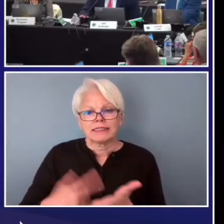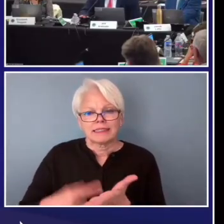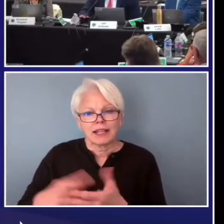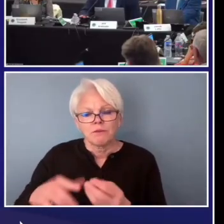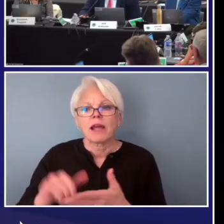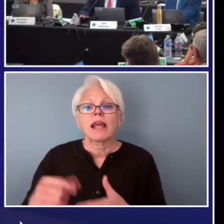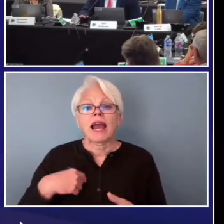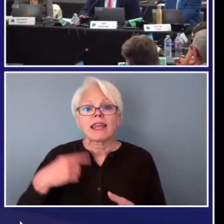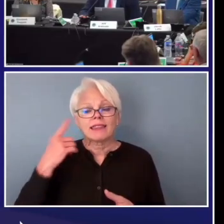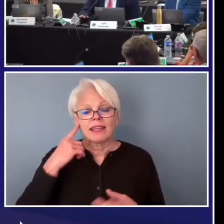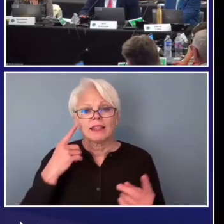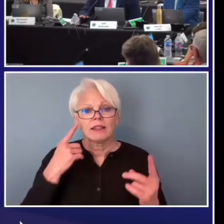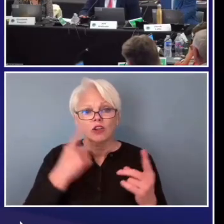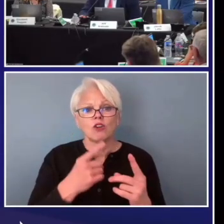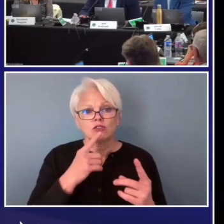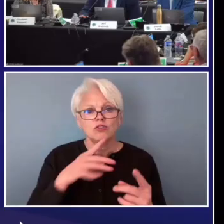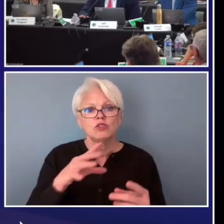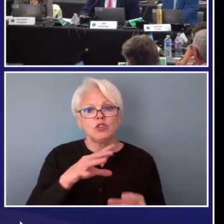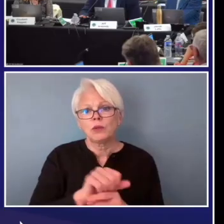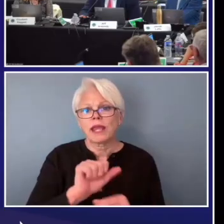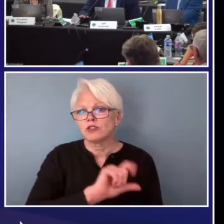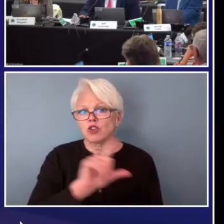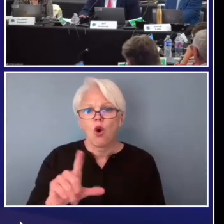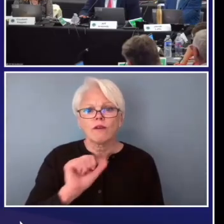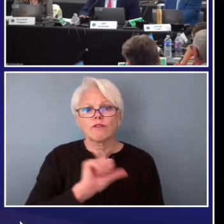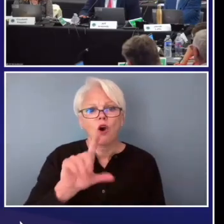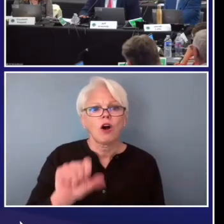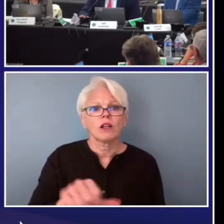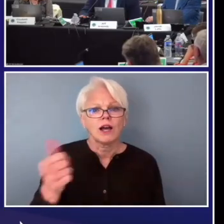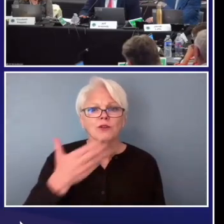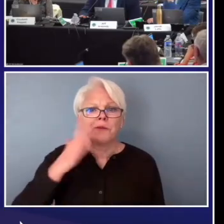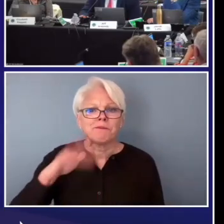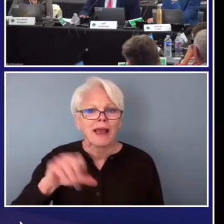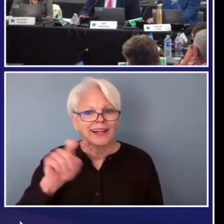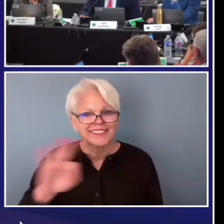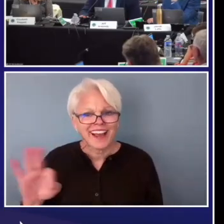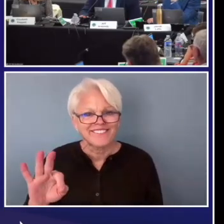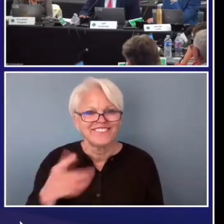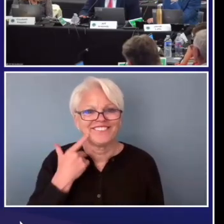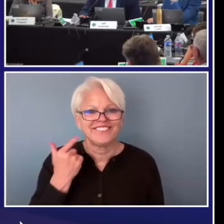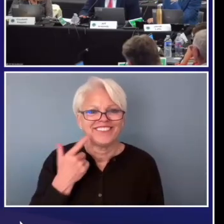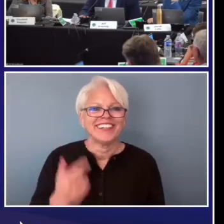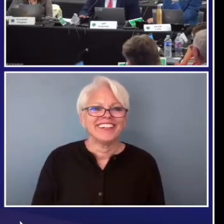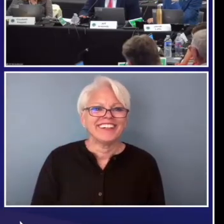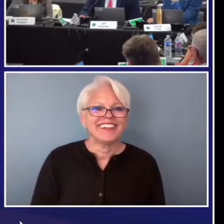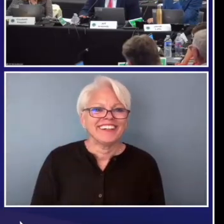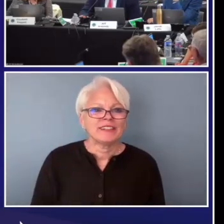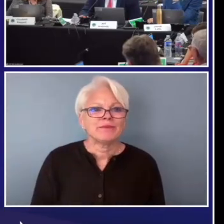catch all for all other bad stuff. Um, from the, um, that were that were put on there.